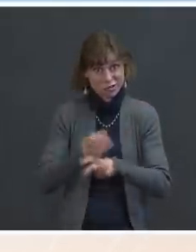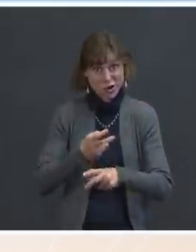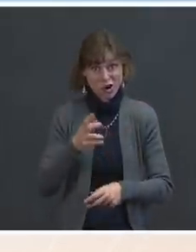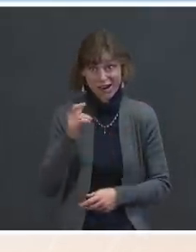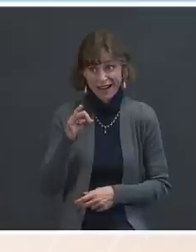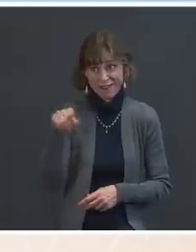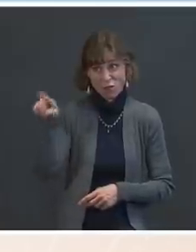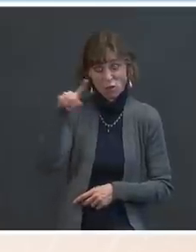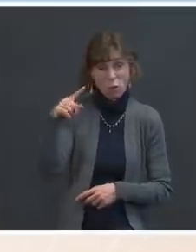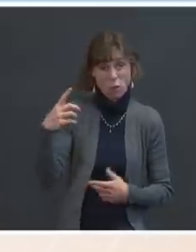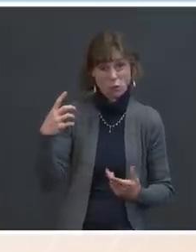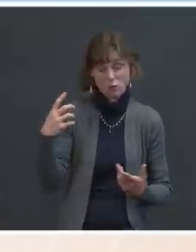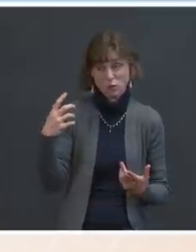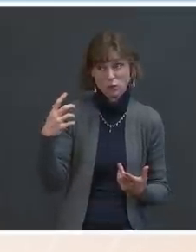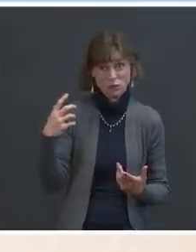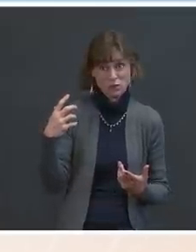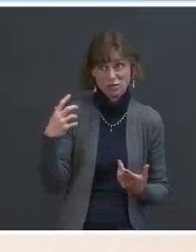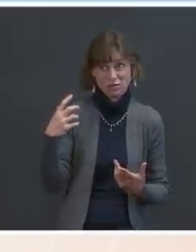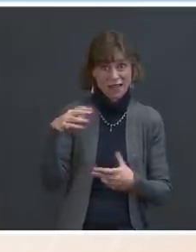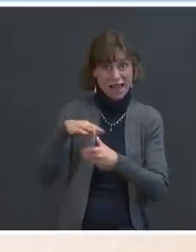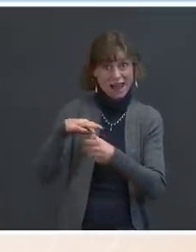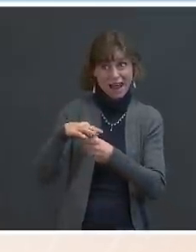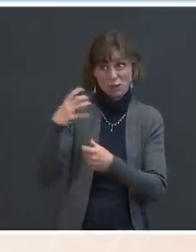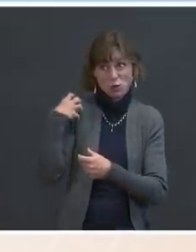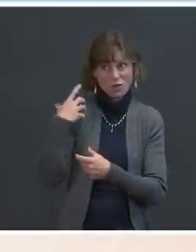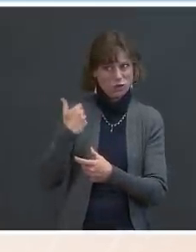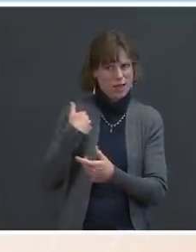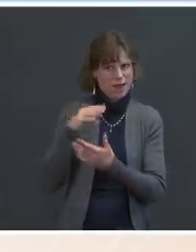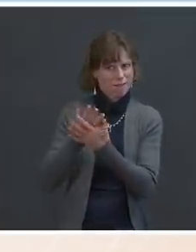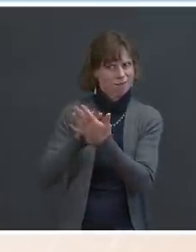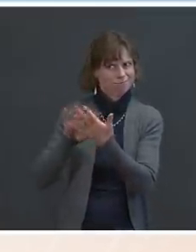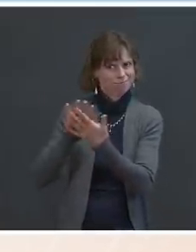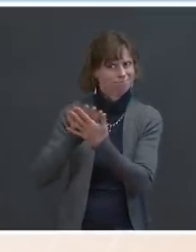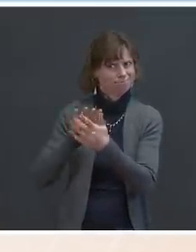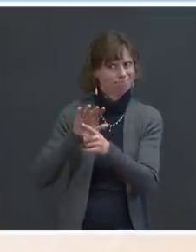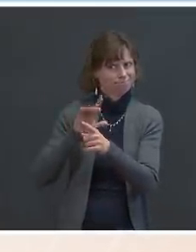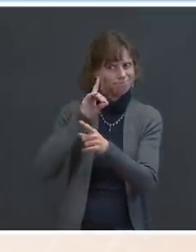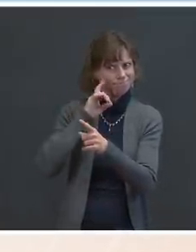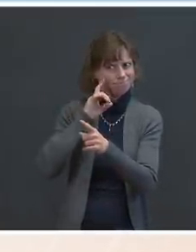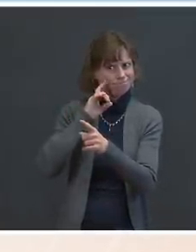And I think we need to work with the organizations that we can in countries.